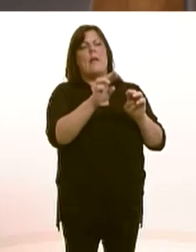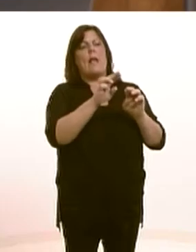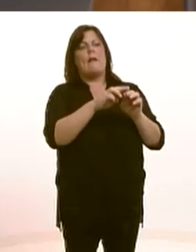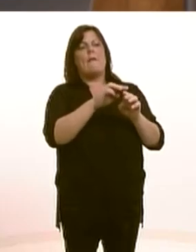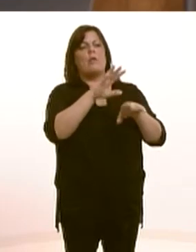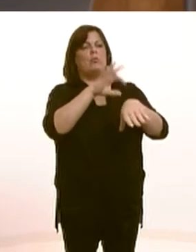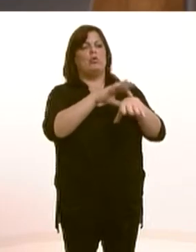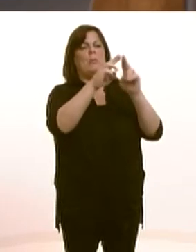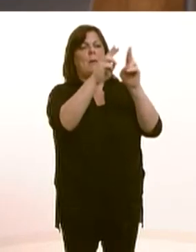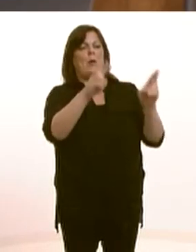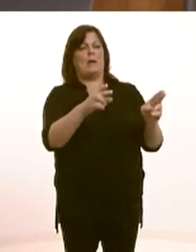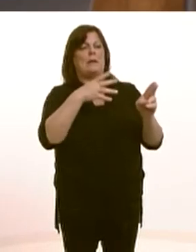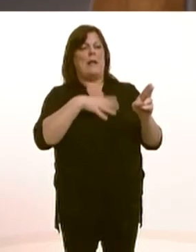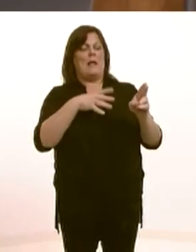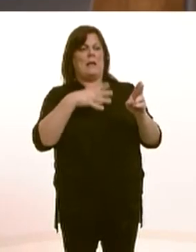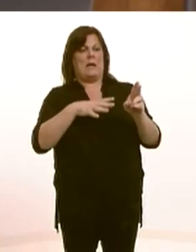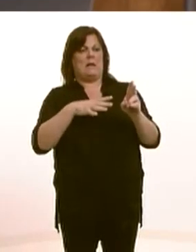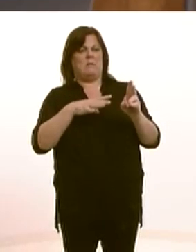Ask the people of Prestatynóthey will tell you that.